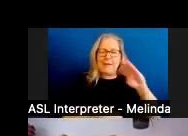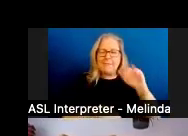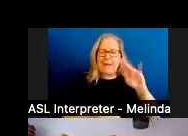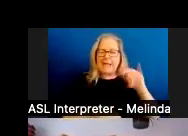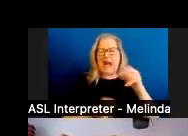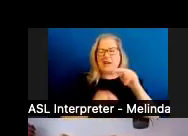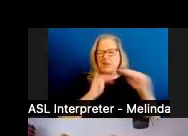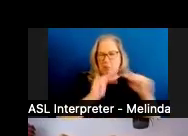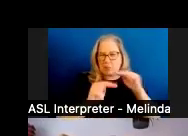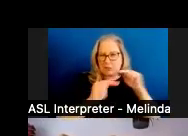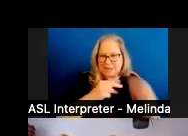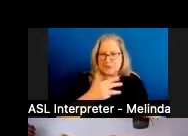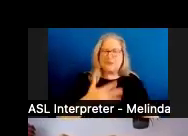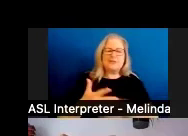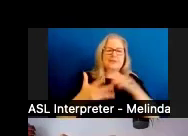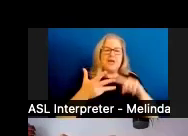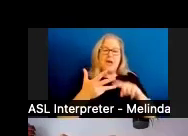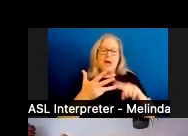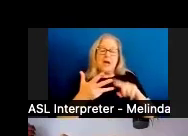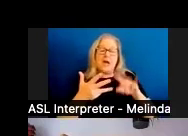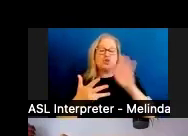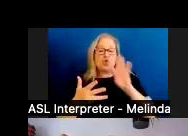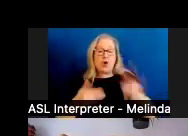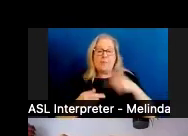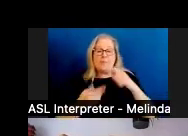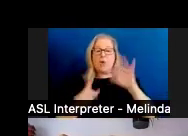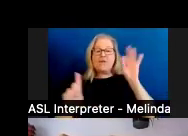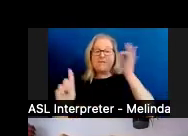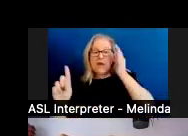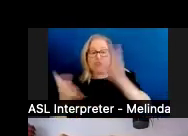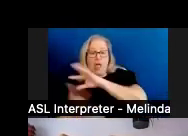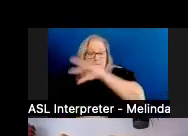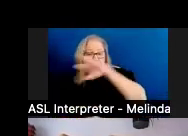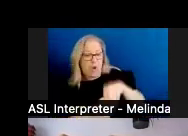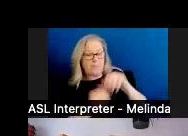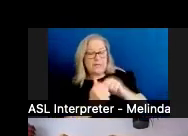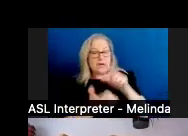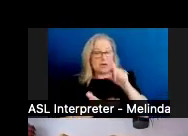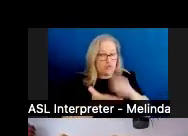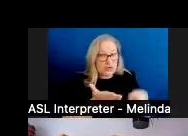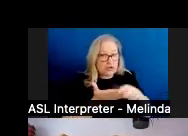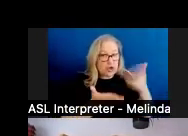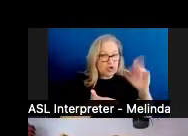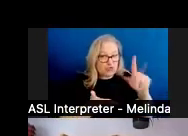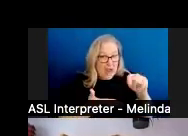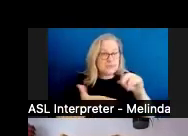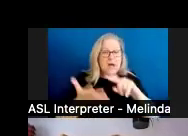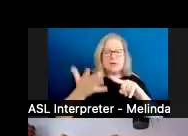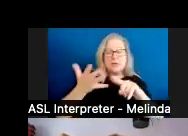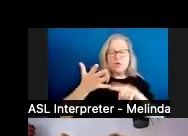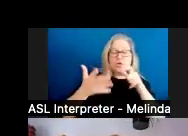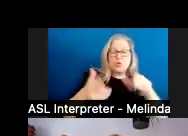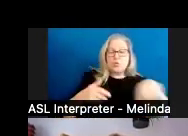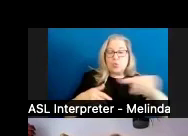We're going to talk about what happens if there's substantial federal involvement in a research grant, and for those of you that are brand-new applicants to NIH,